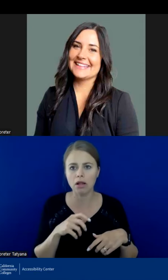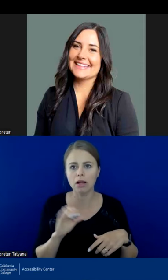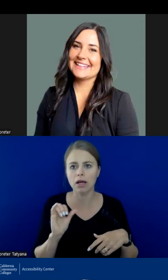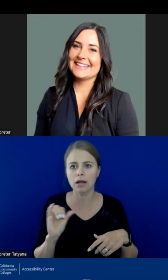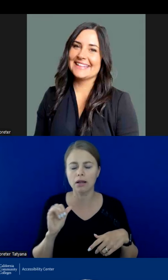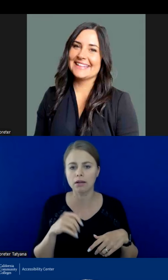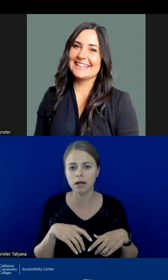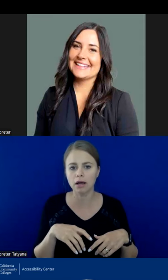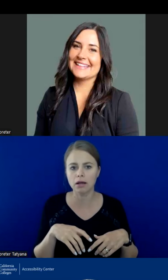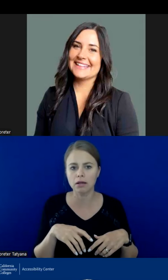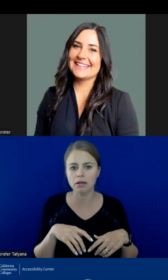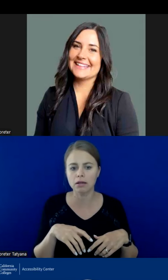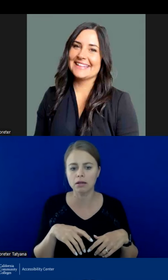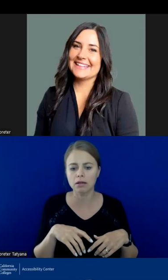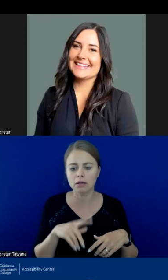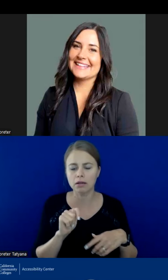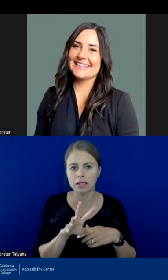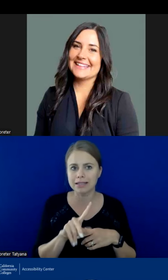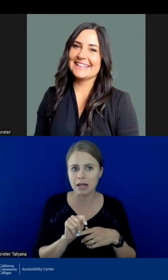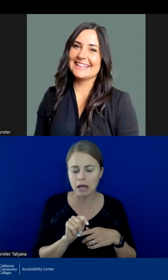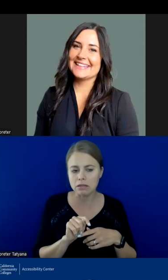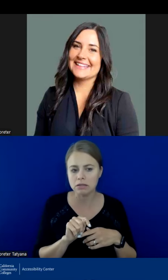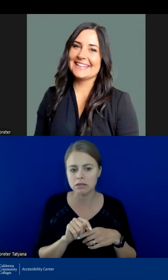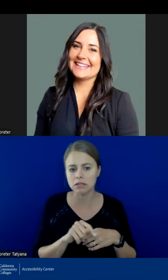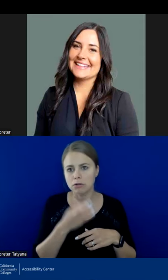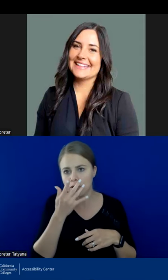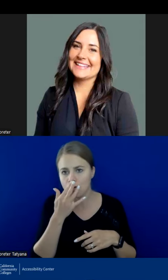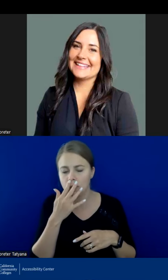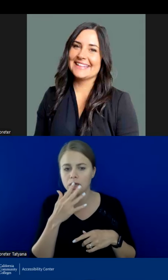of course it includes color and contrast.